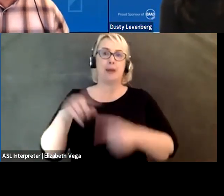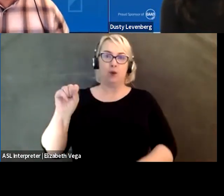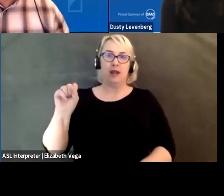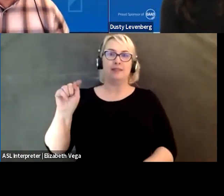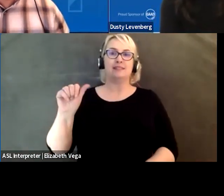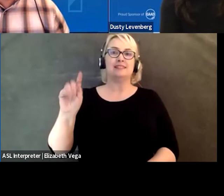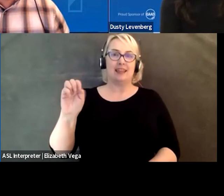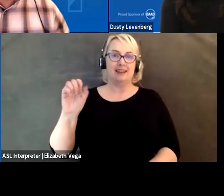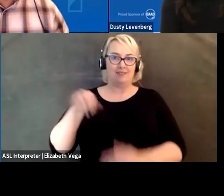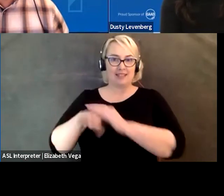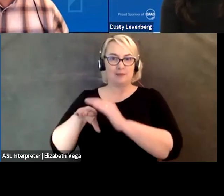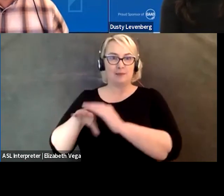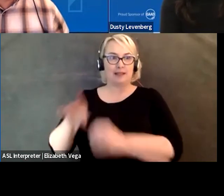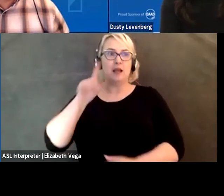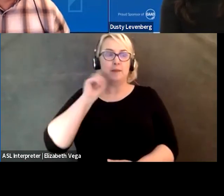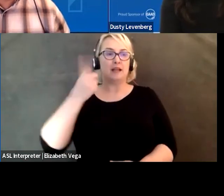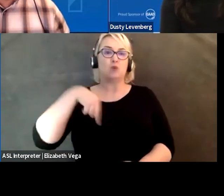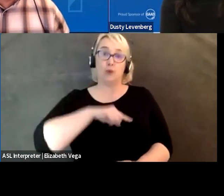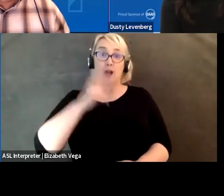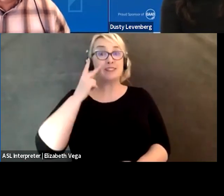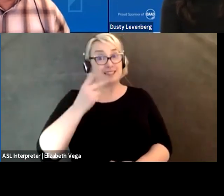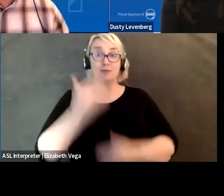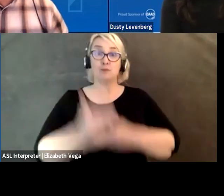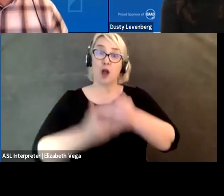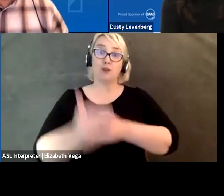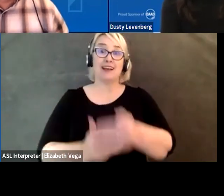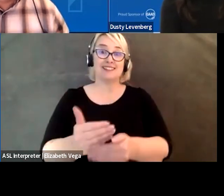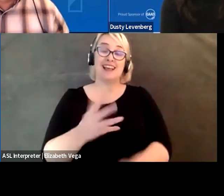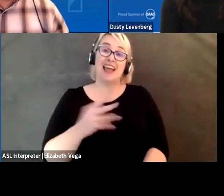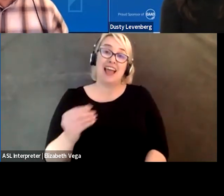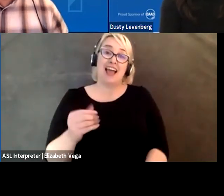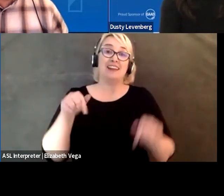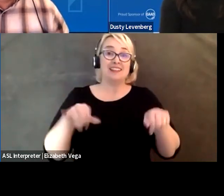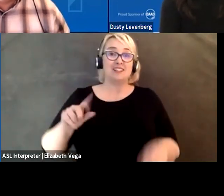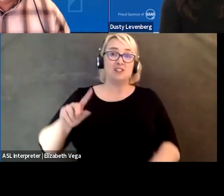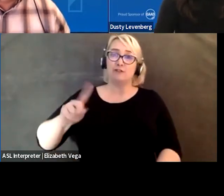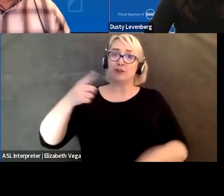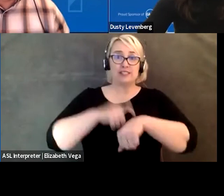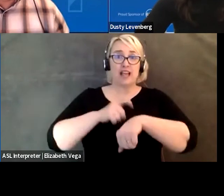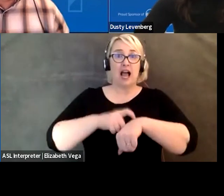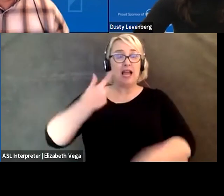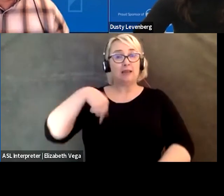We are seeing progress. Since this is the first time we've analyzed mobile apps, exceeded many expectations.